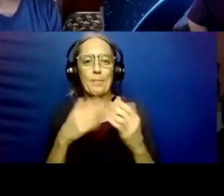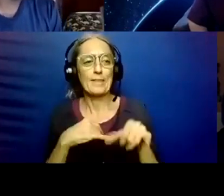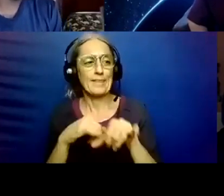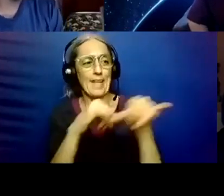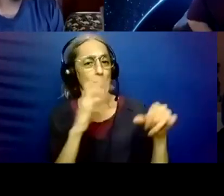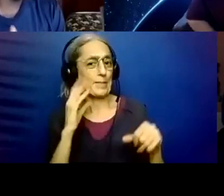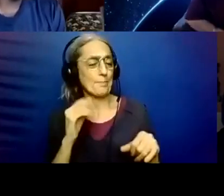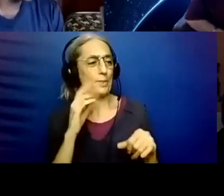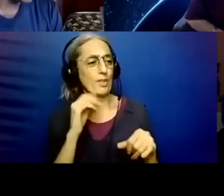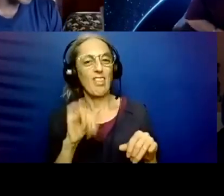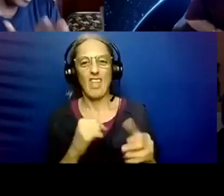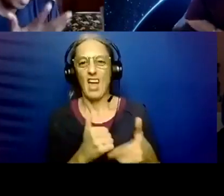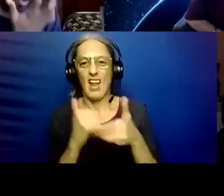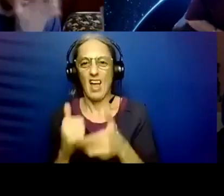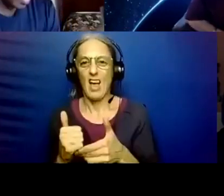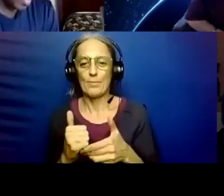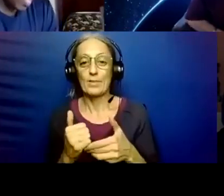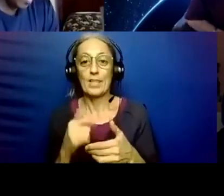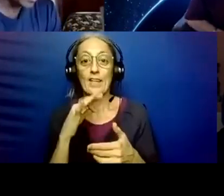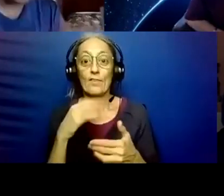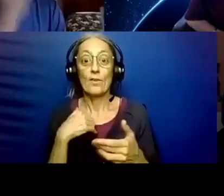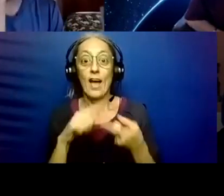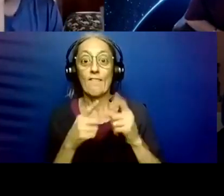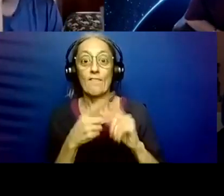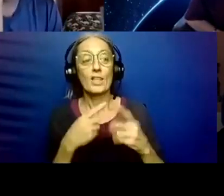talk with them about your frustrations. So Bob, Hari?